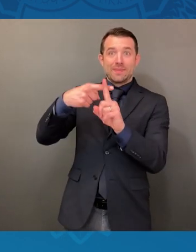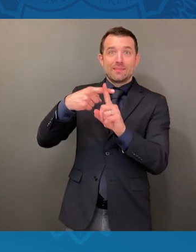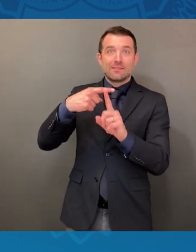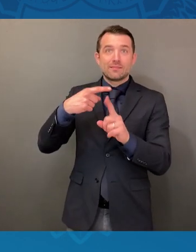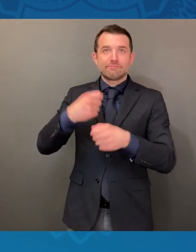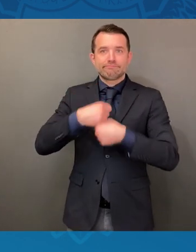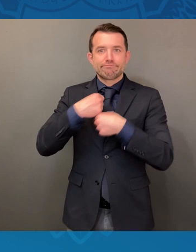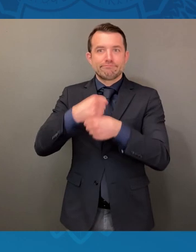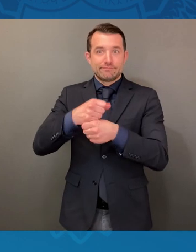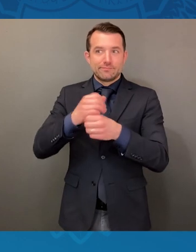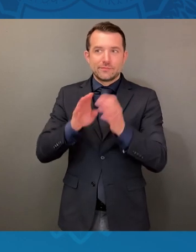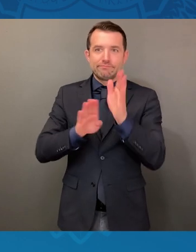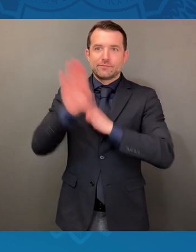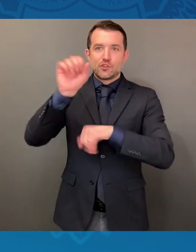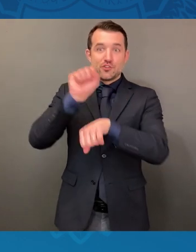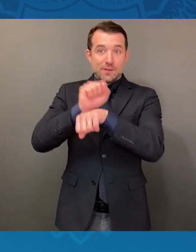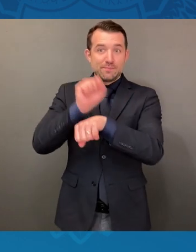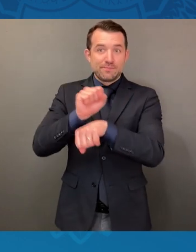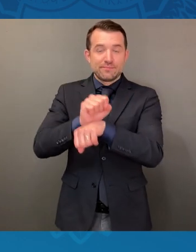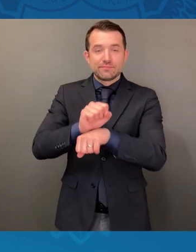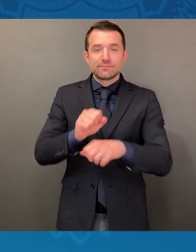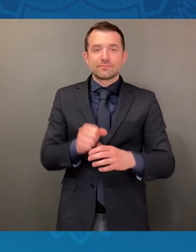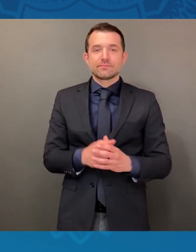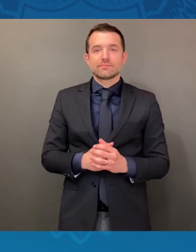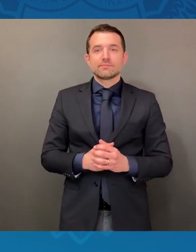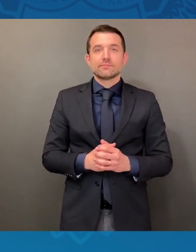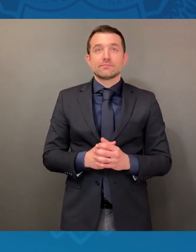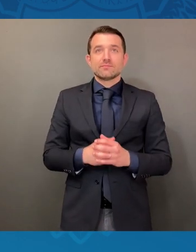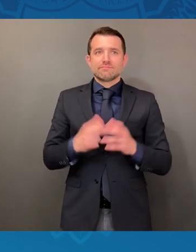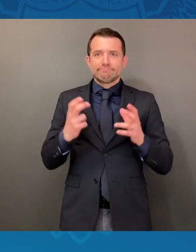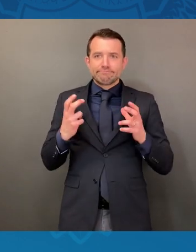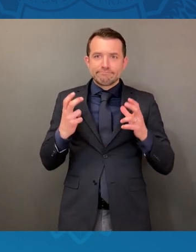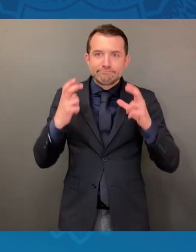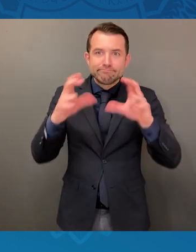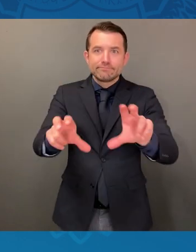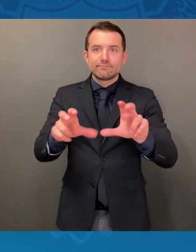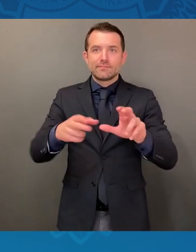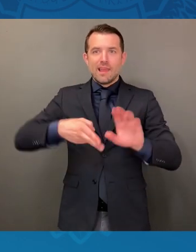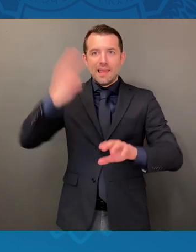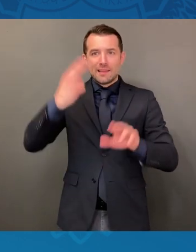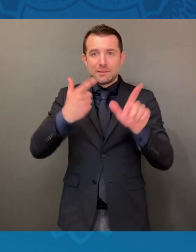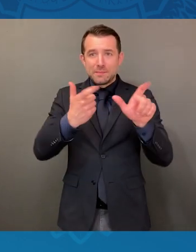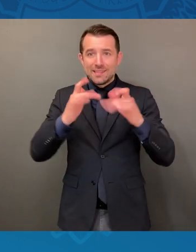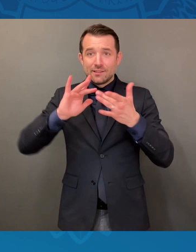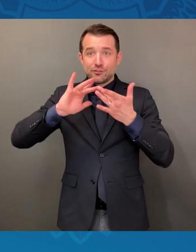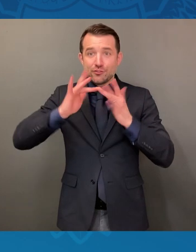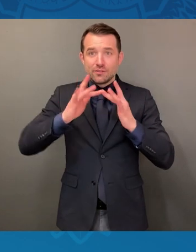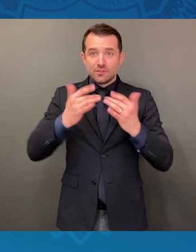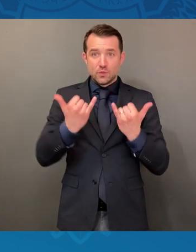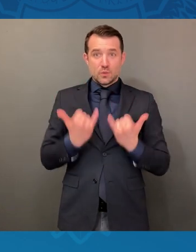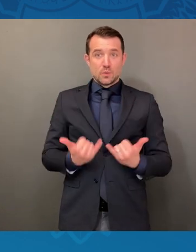So the investments in high speed internet that we celebrate today, along with what we will continue to do